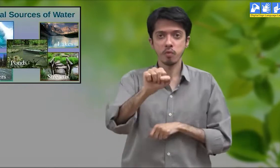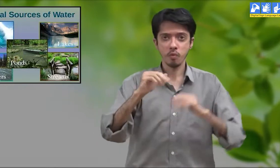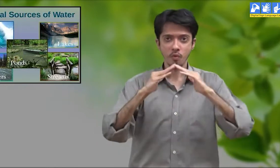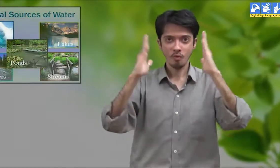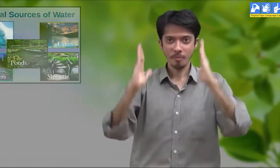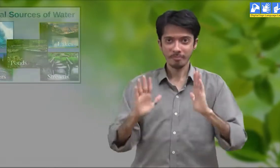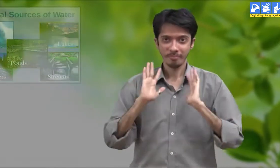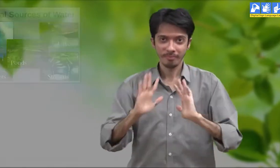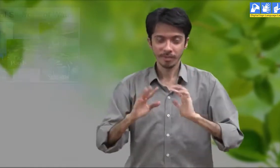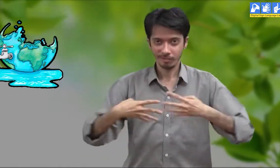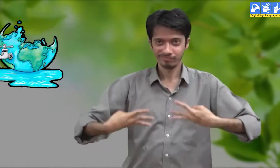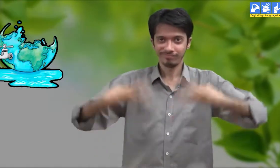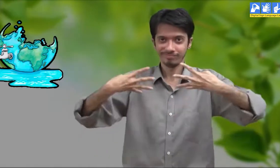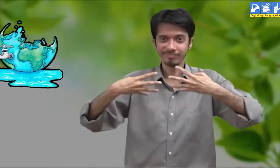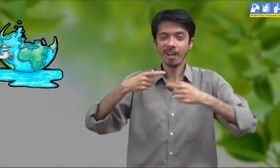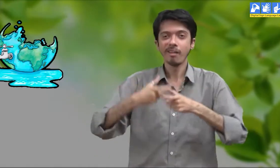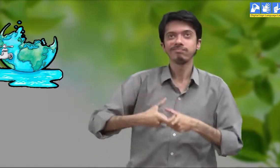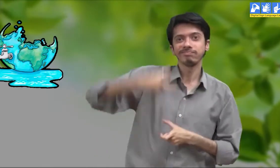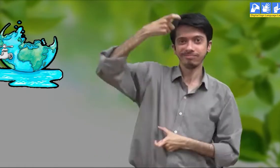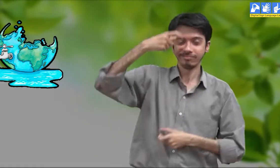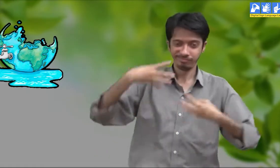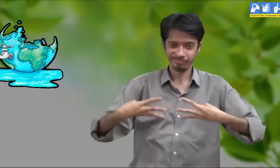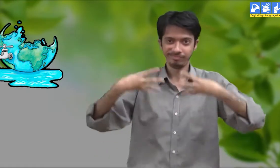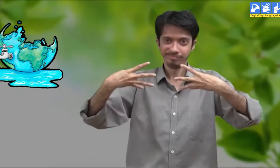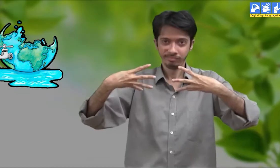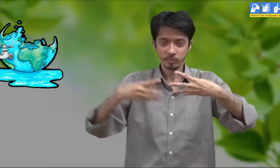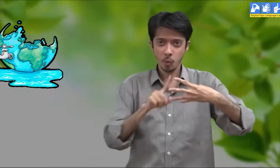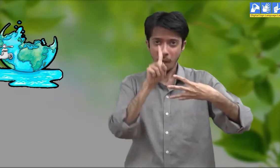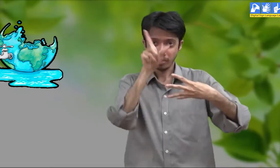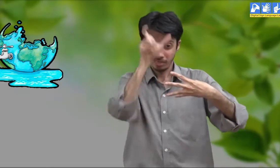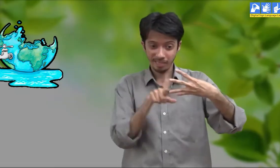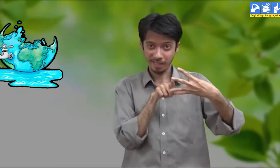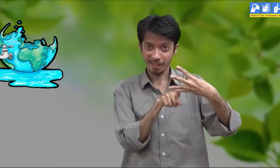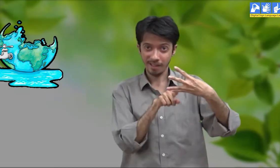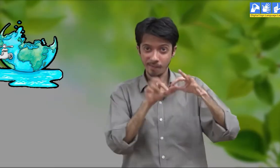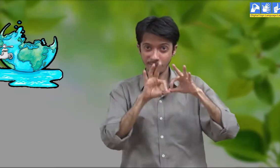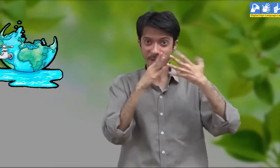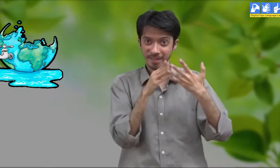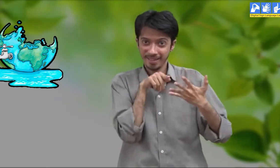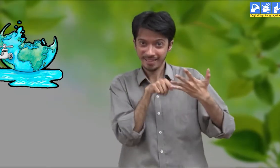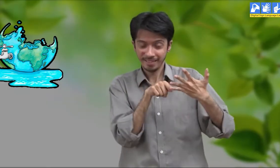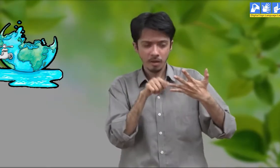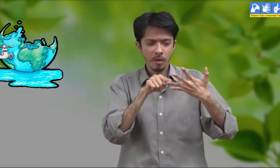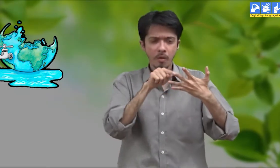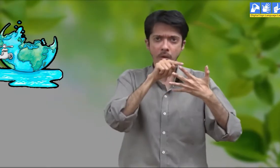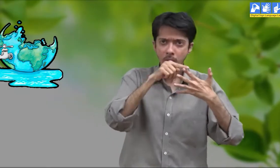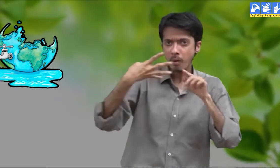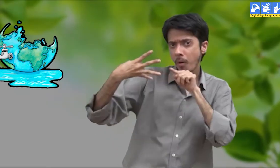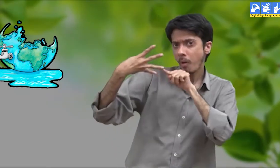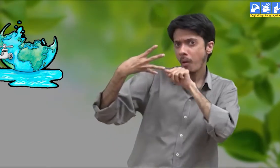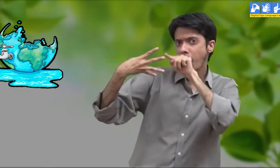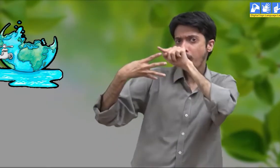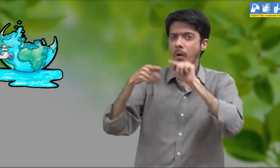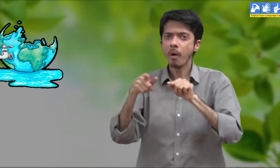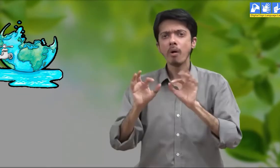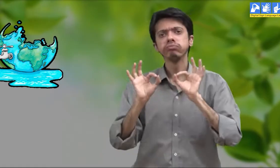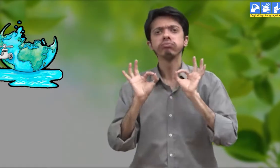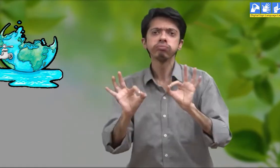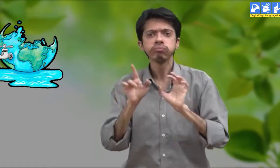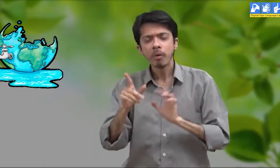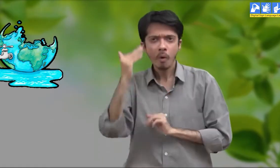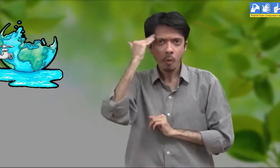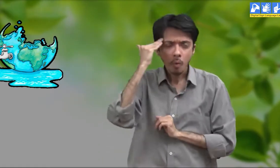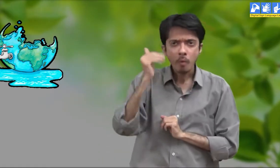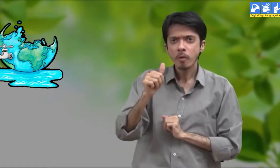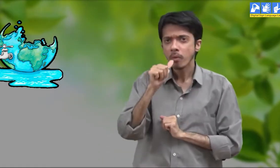For example, in an apartment 8 to 10 families are living. There all the families except one use water